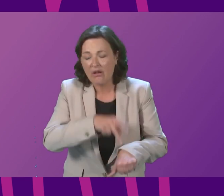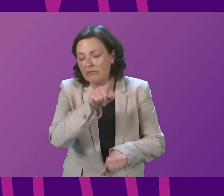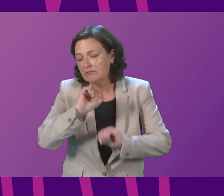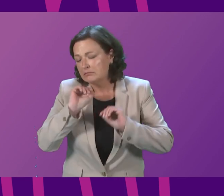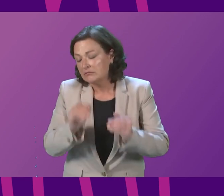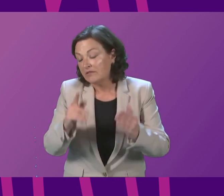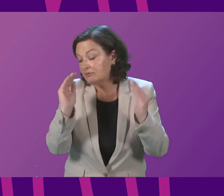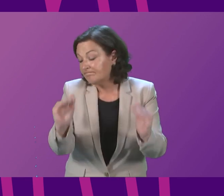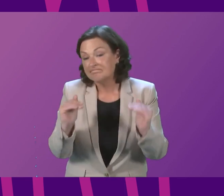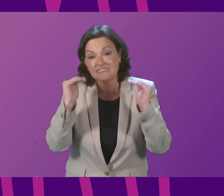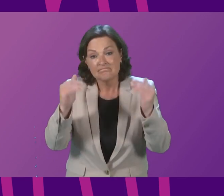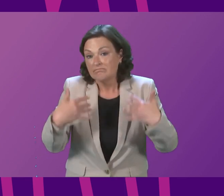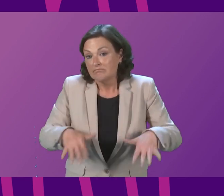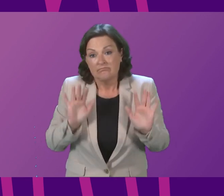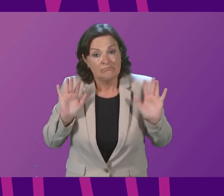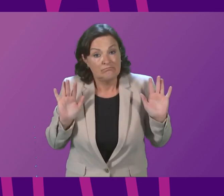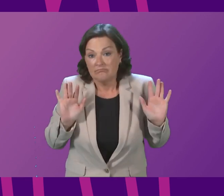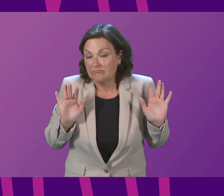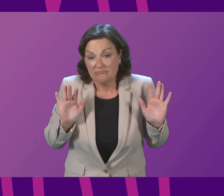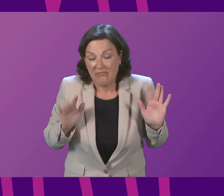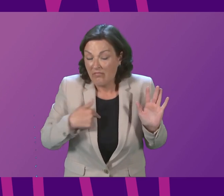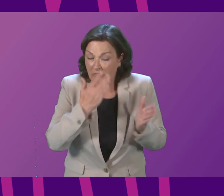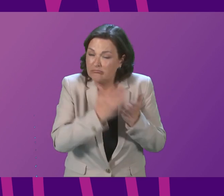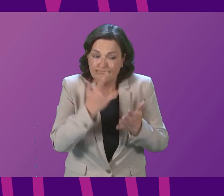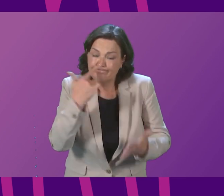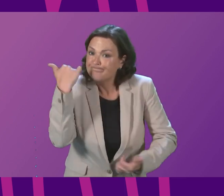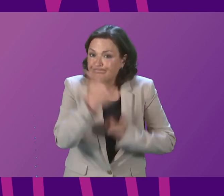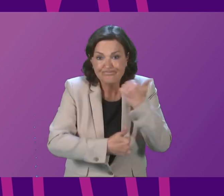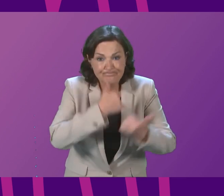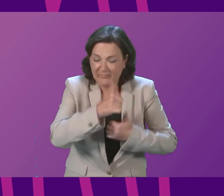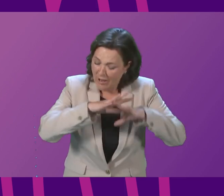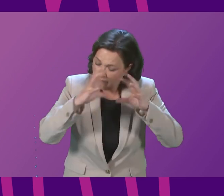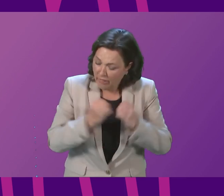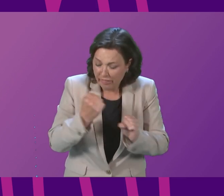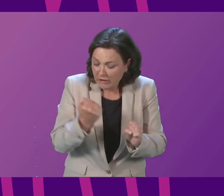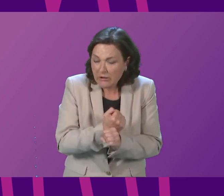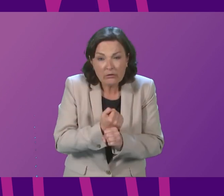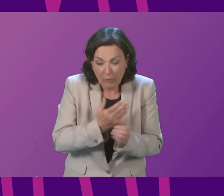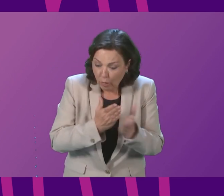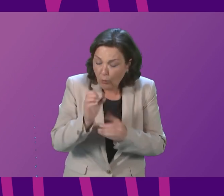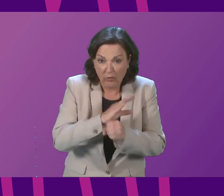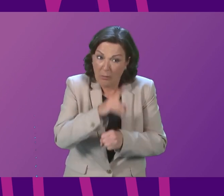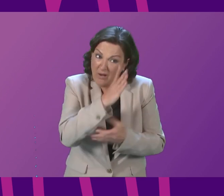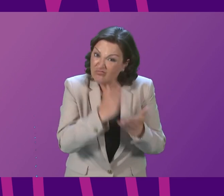exemplary. I give them enormous credit for their contribution not only to the handling of the pandemic,